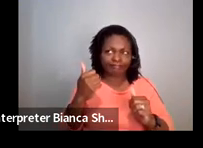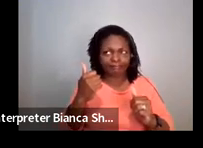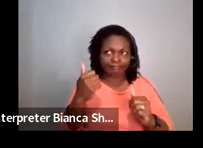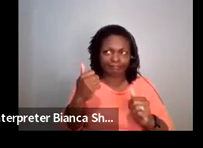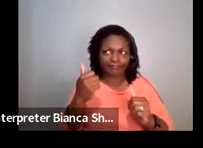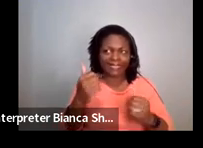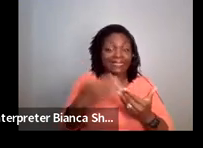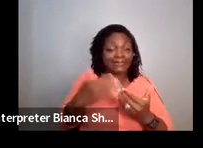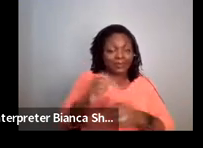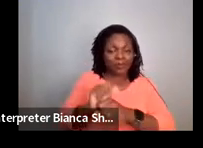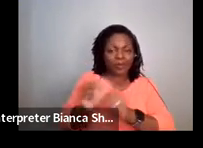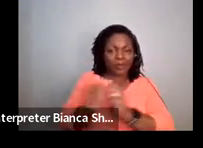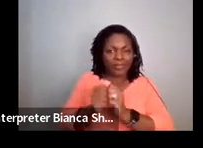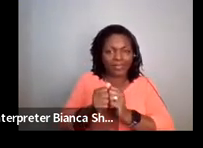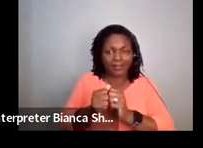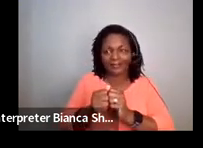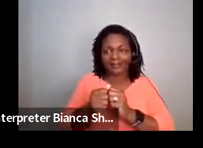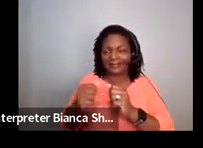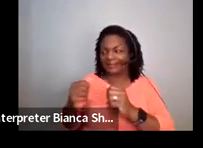We had to learn some strategies about taking him and doing for him.